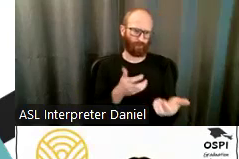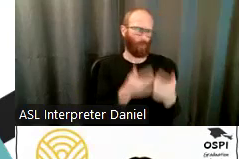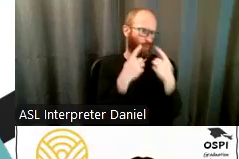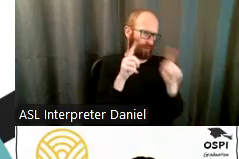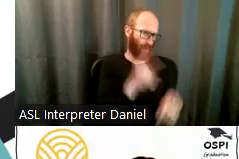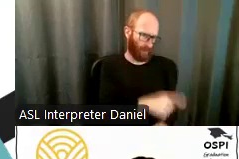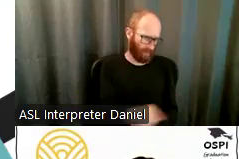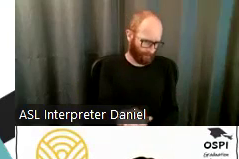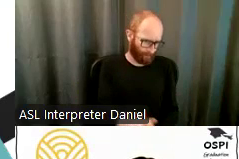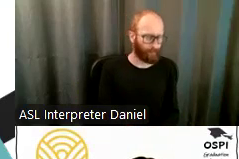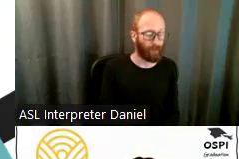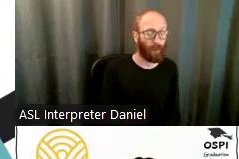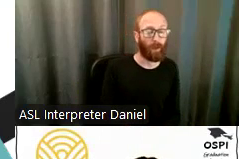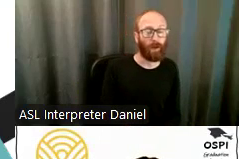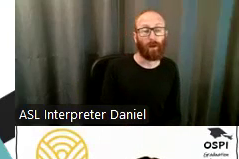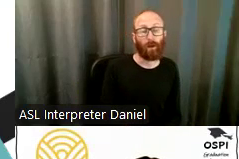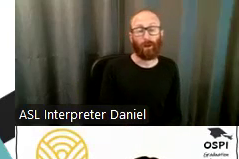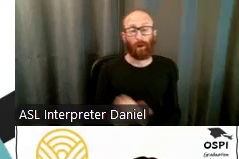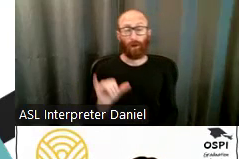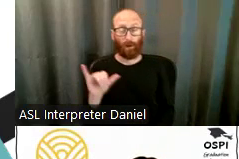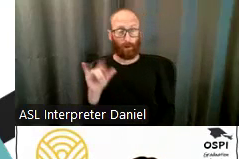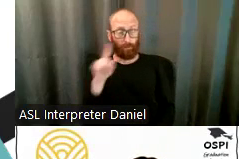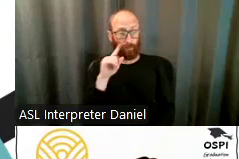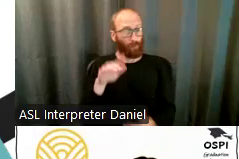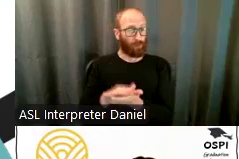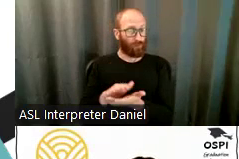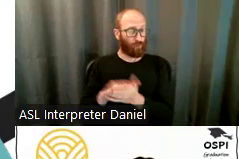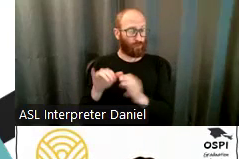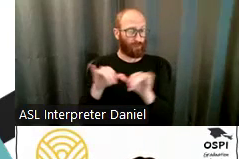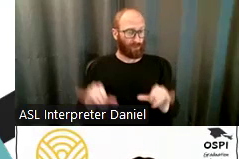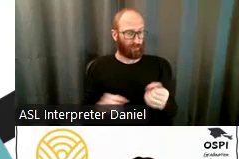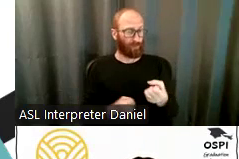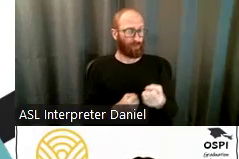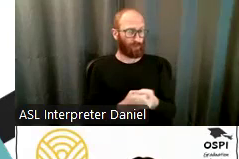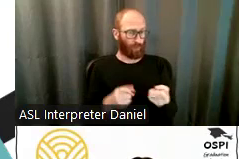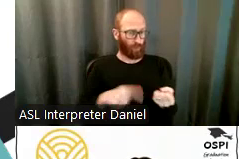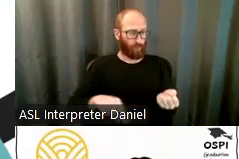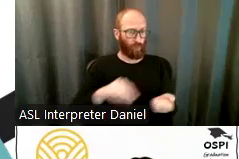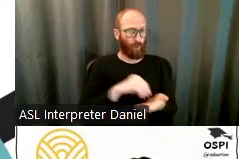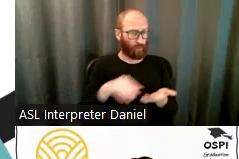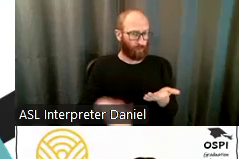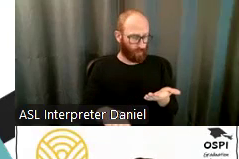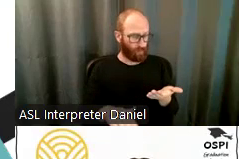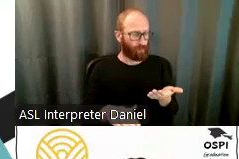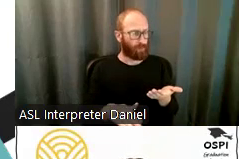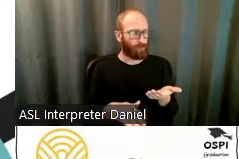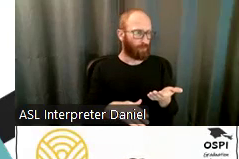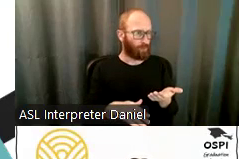for school systems to support students in pursuing what I put these curvy